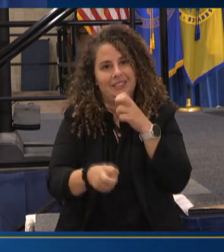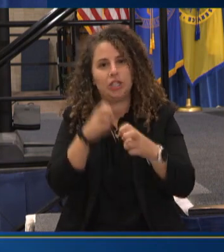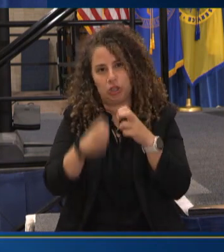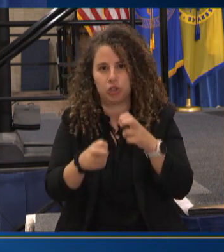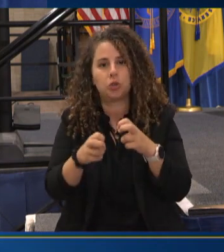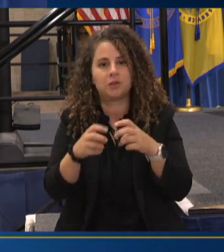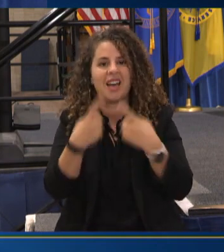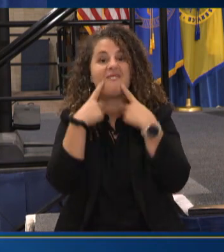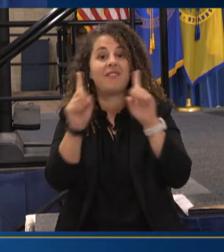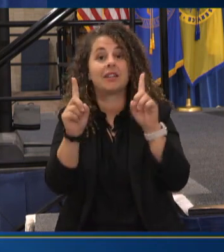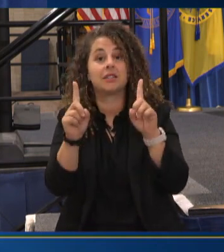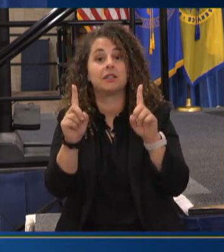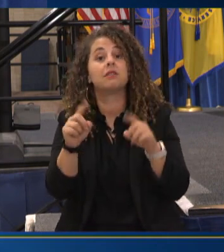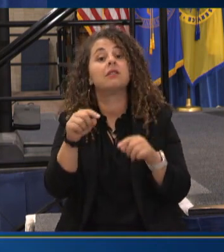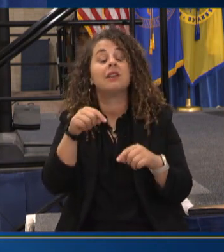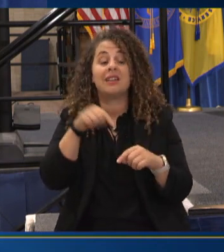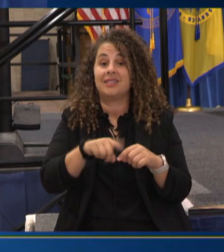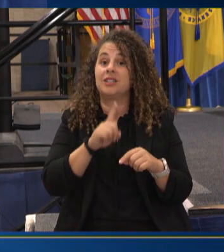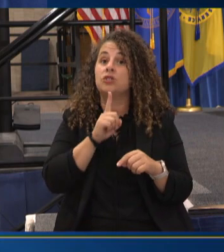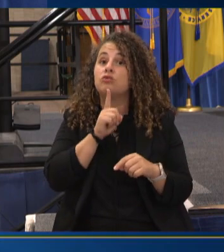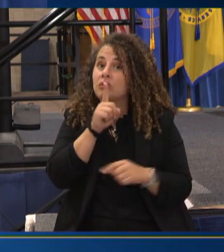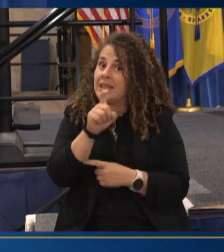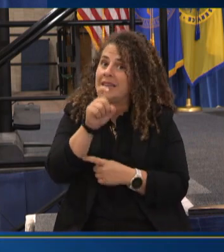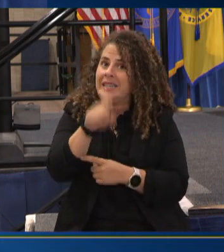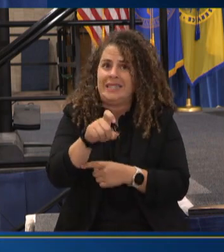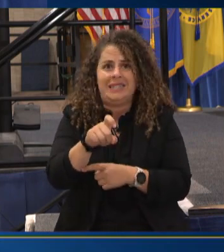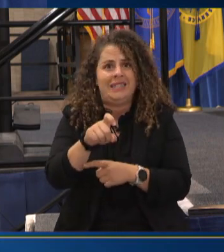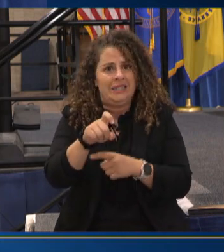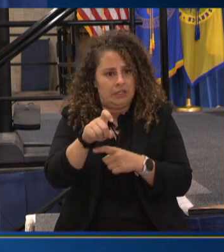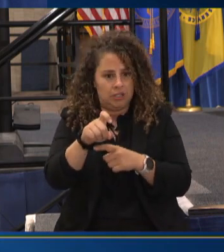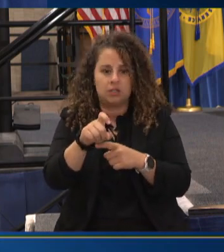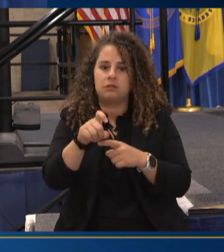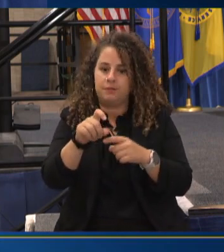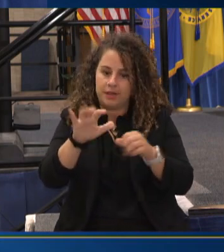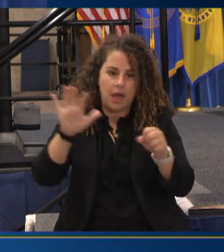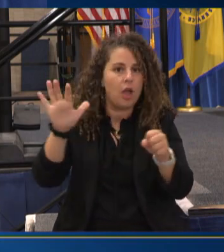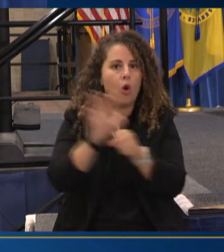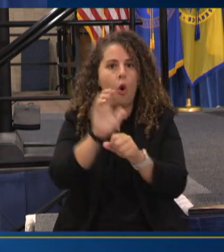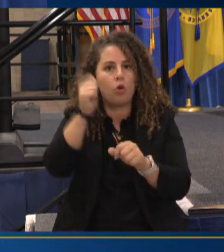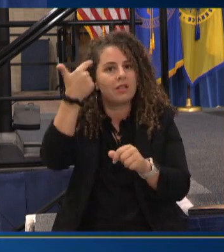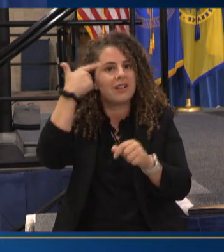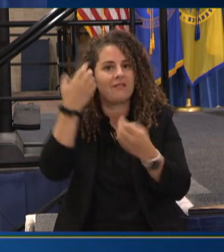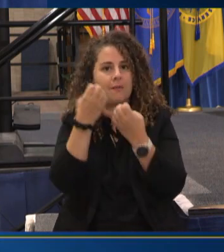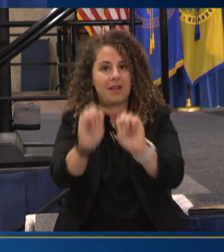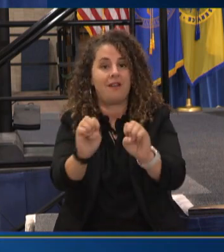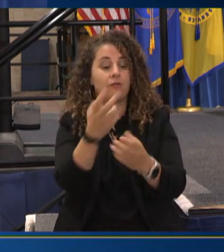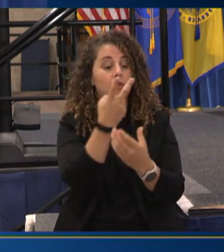This is and truly does need to be a whole of government effort, both across all